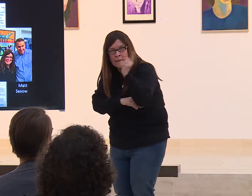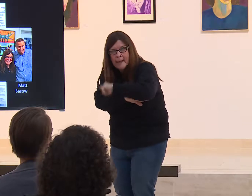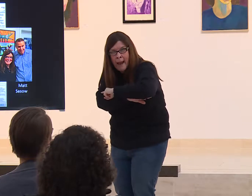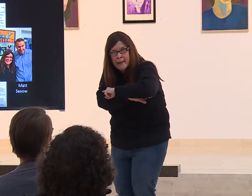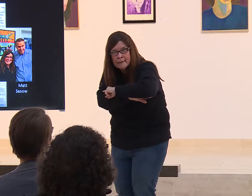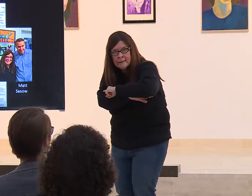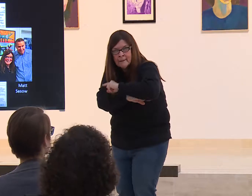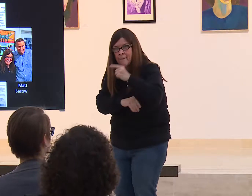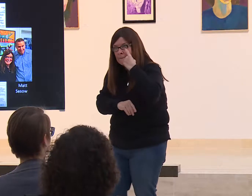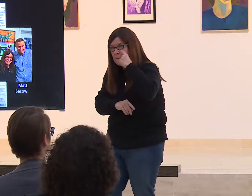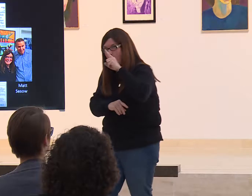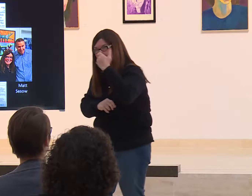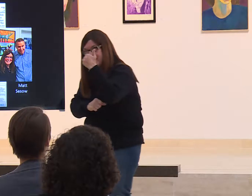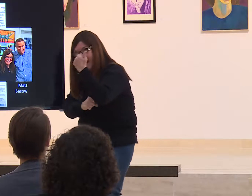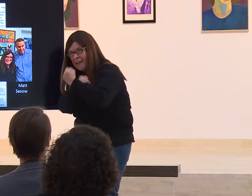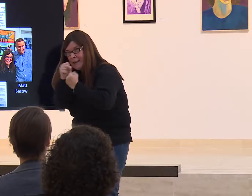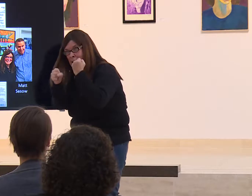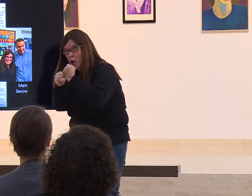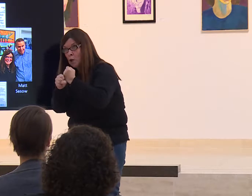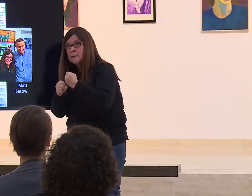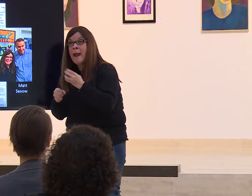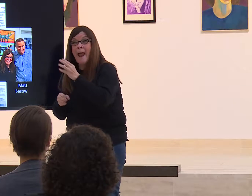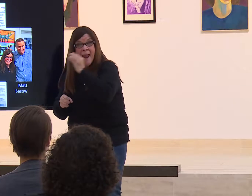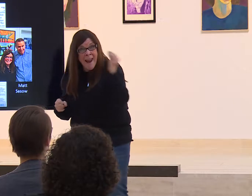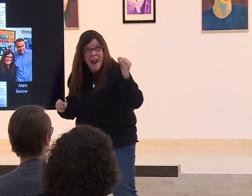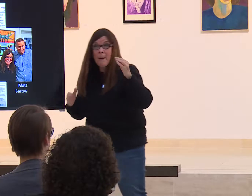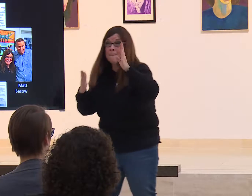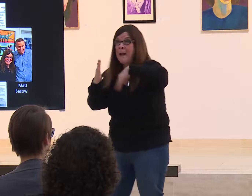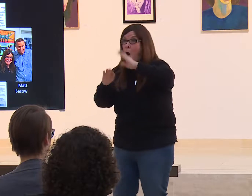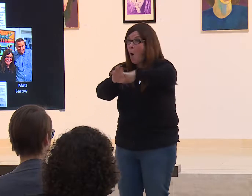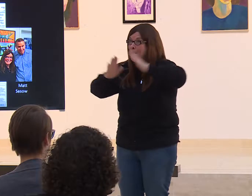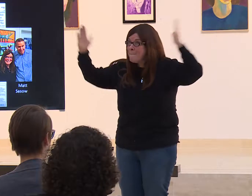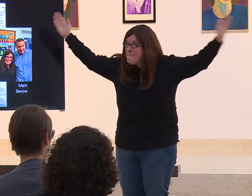Every year during the month of July, for 31 days